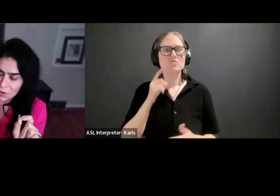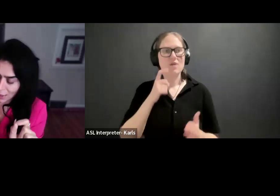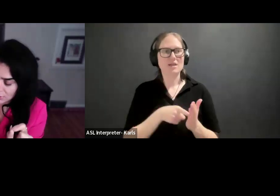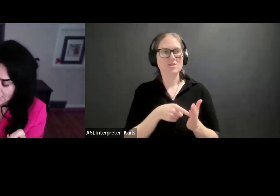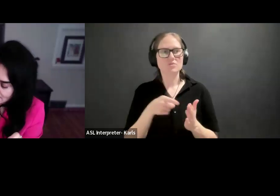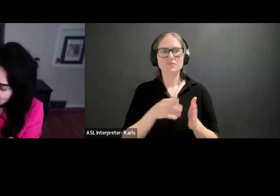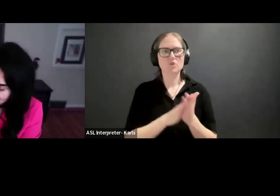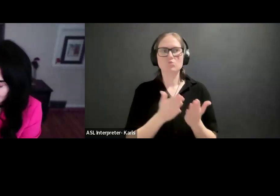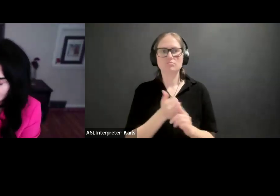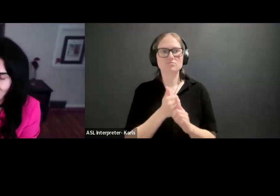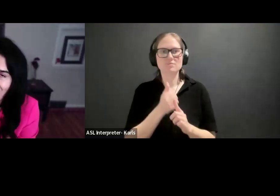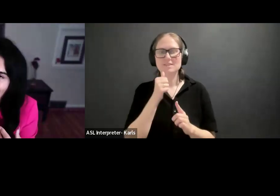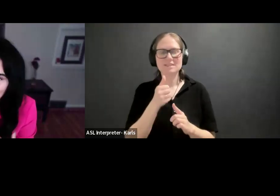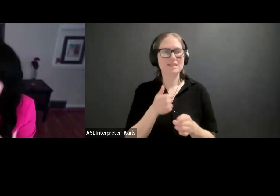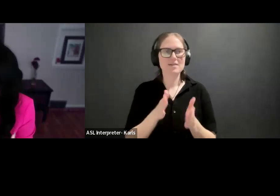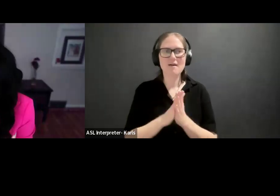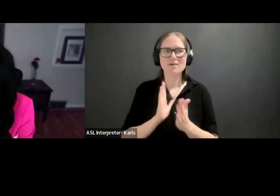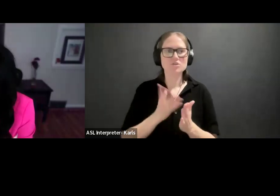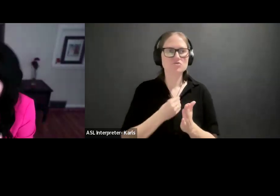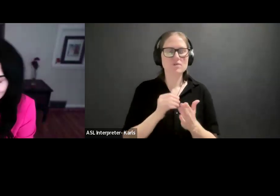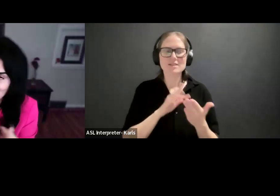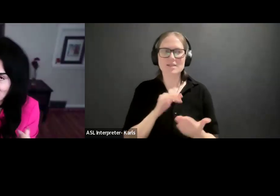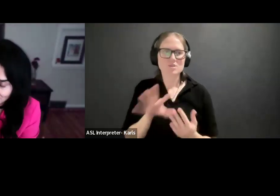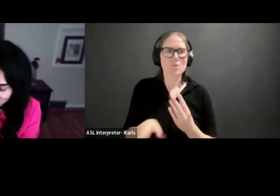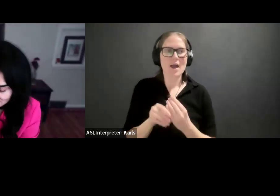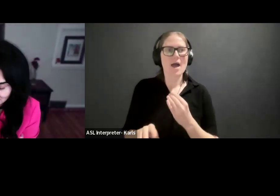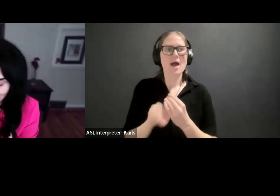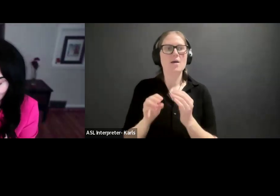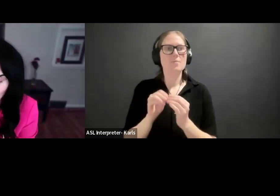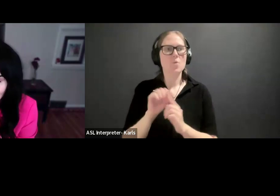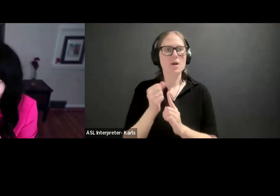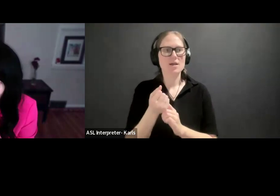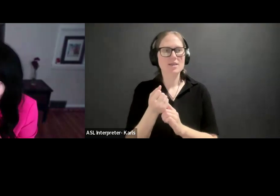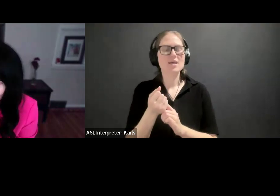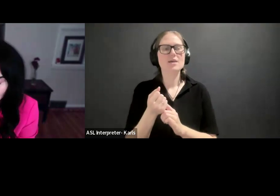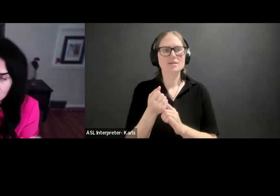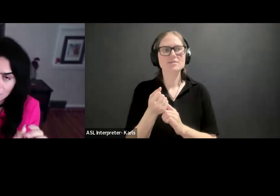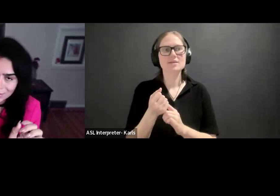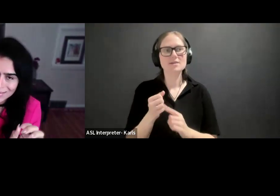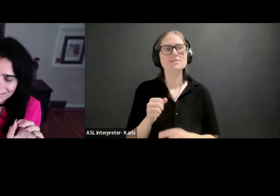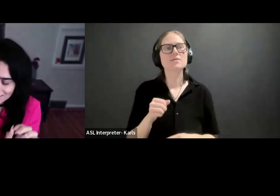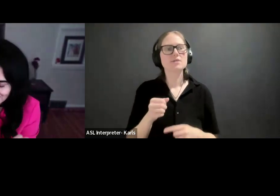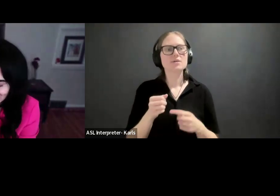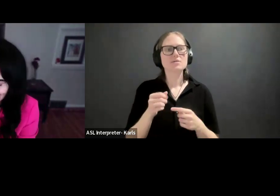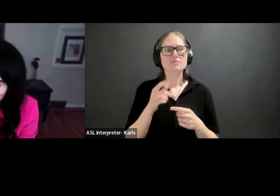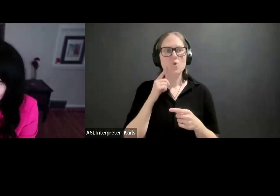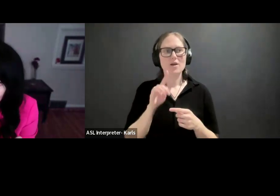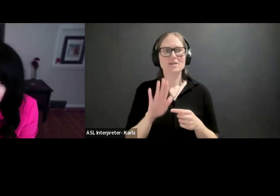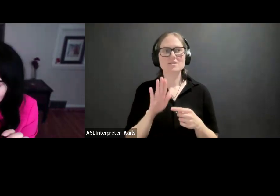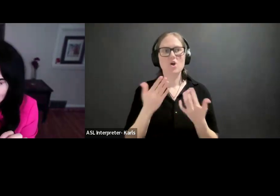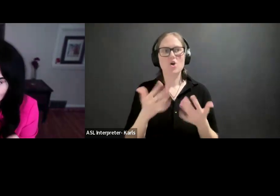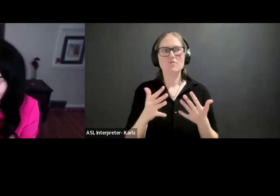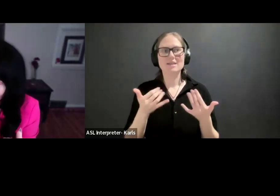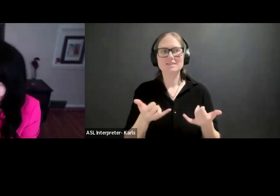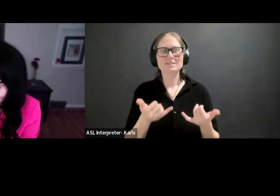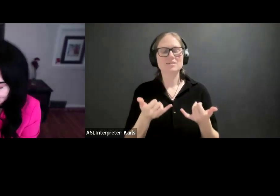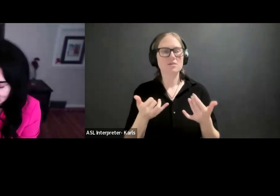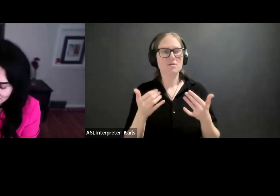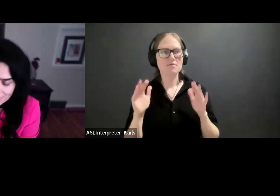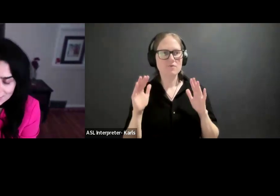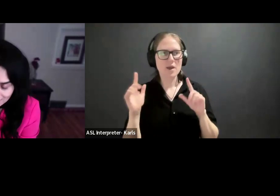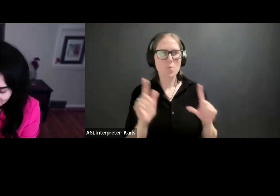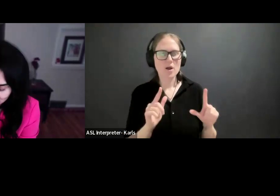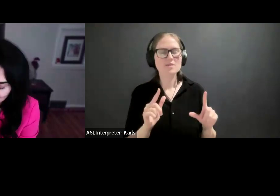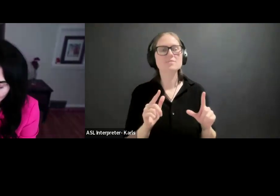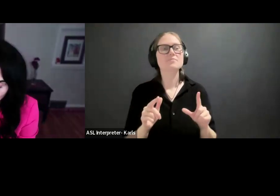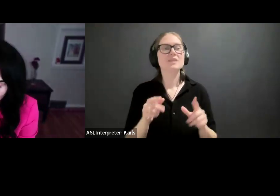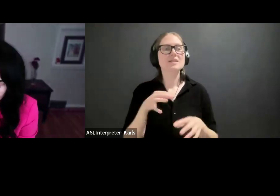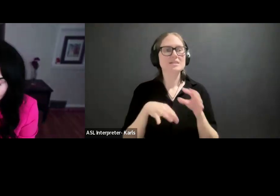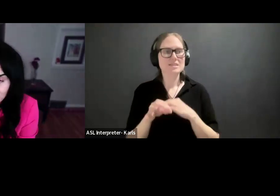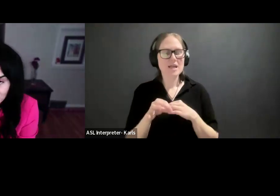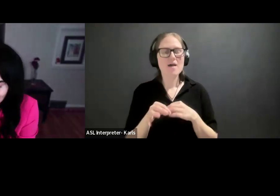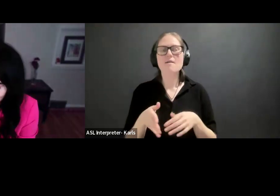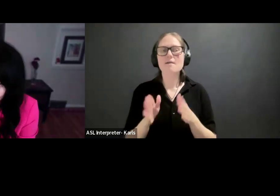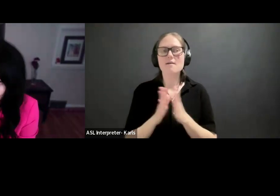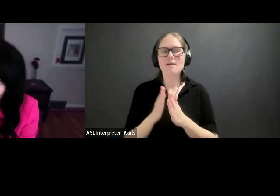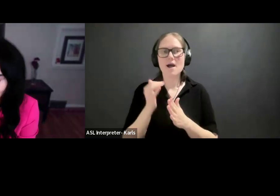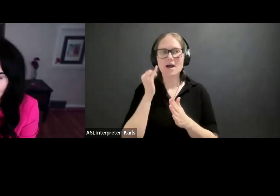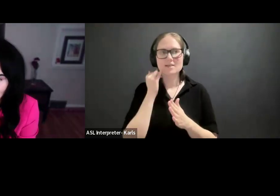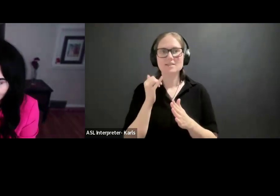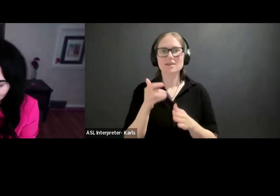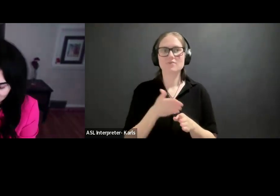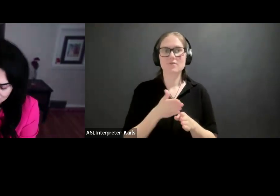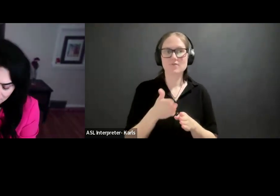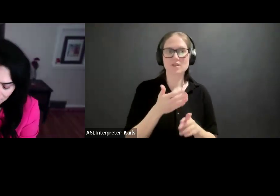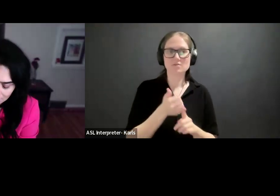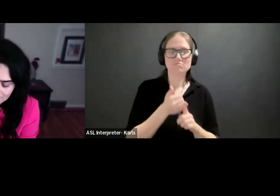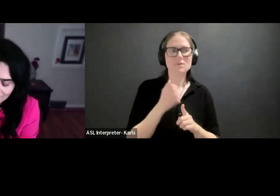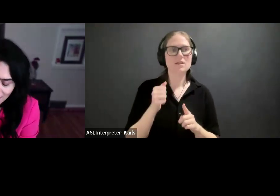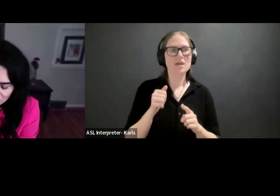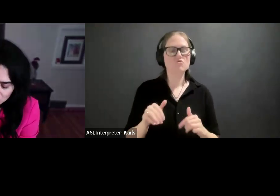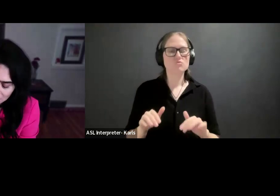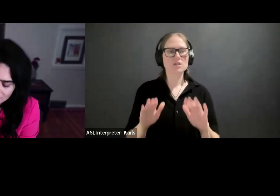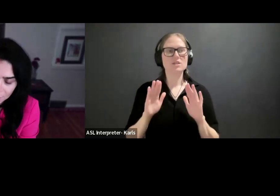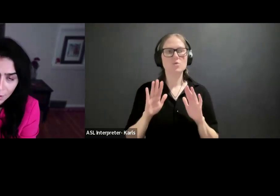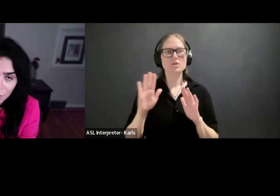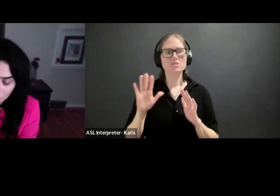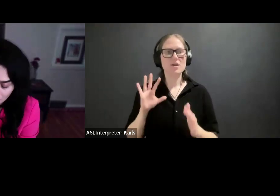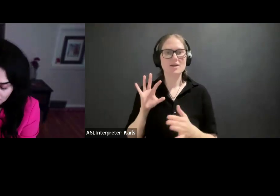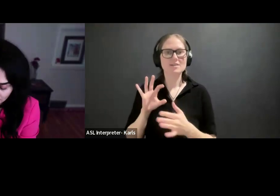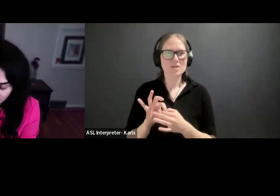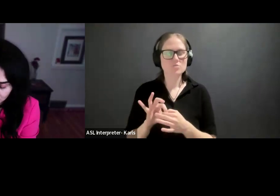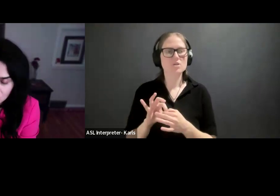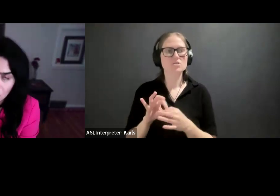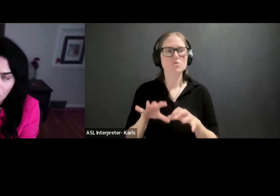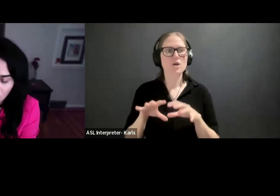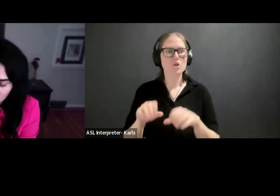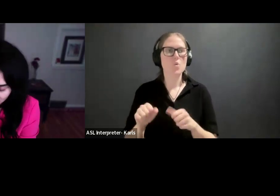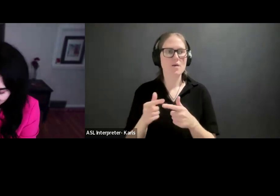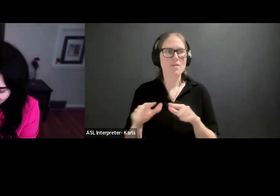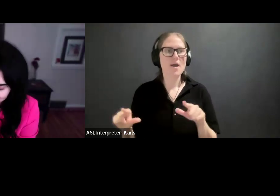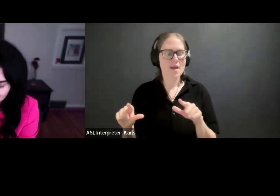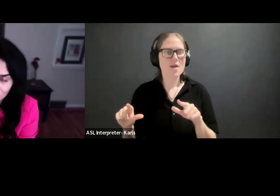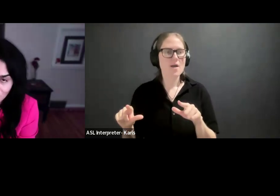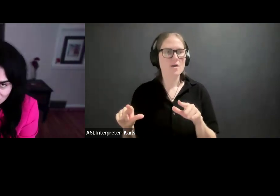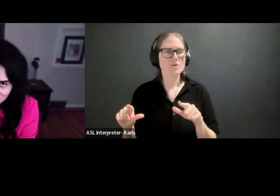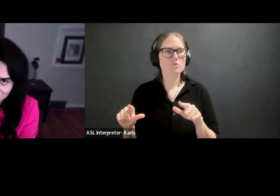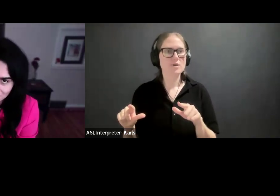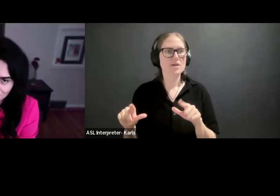Trans studies to add more cases such as Travesti and Hoteria to its existing frameworks. It asks instead whether the field can relinquish its attachments to a colonial language long enough to register.